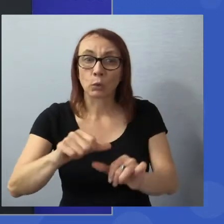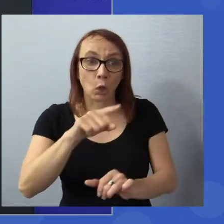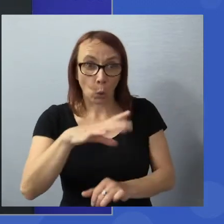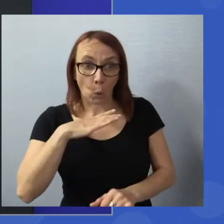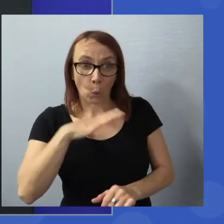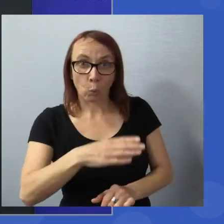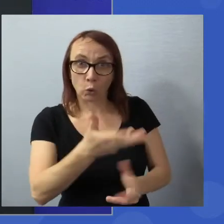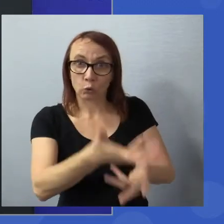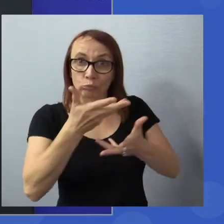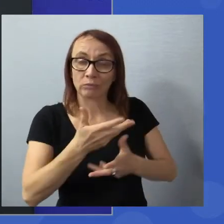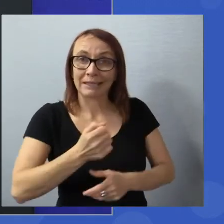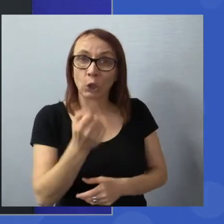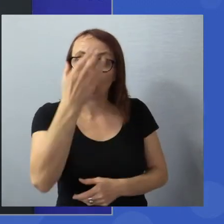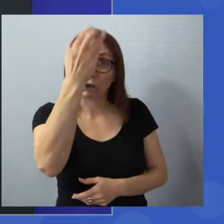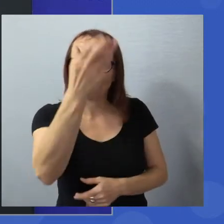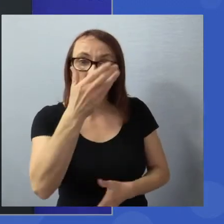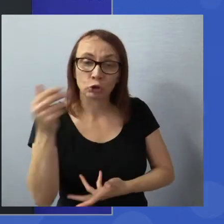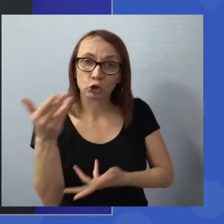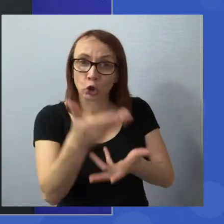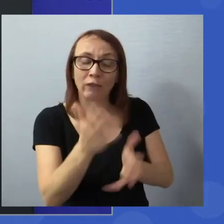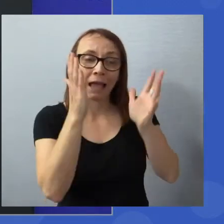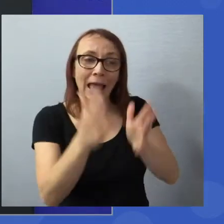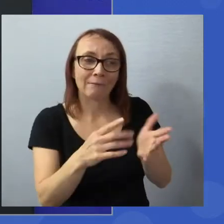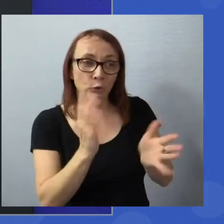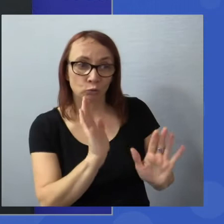the Scottish government sure that you use the loving weeds that you apply the